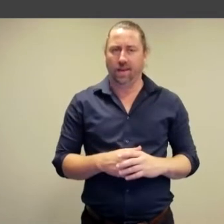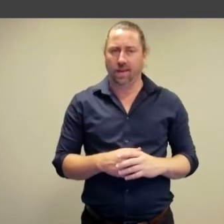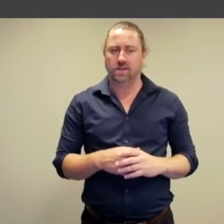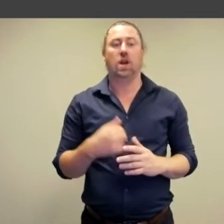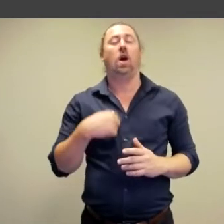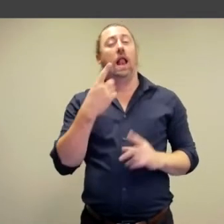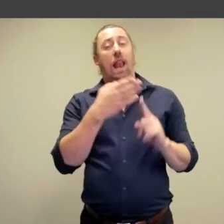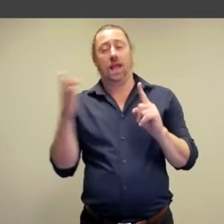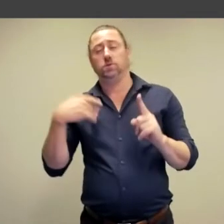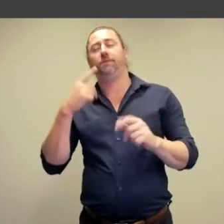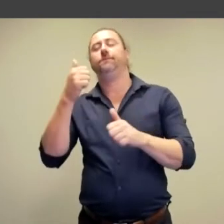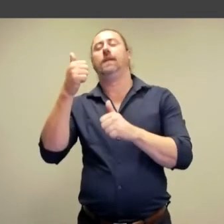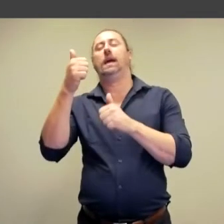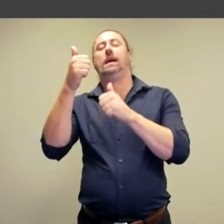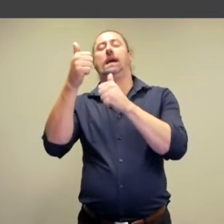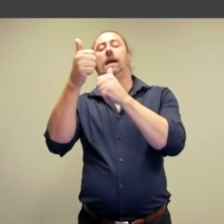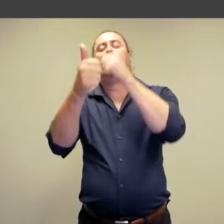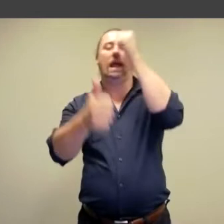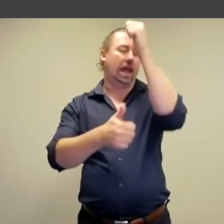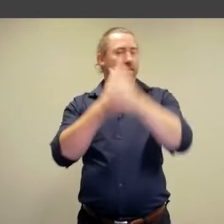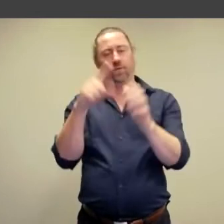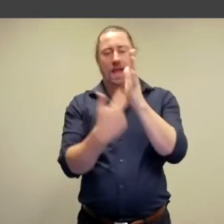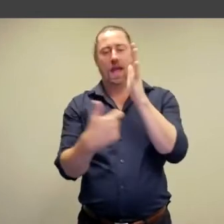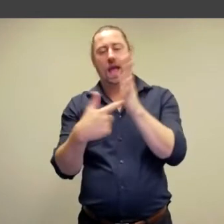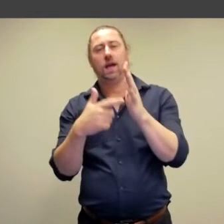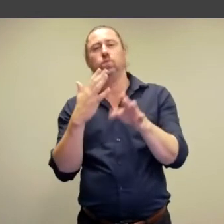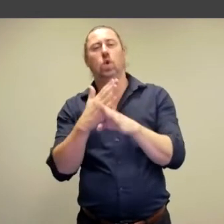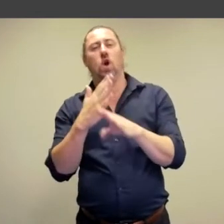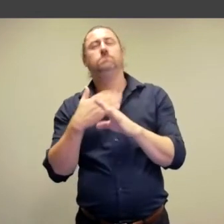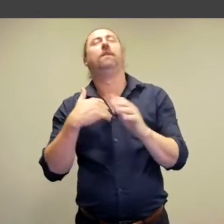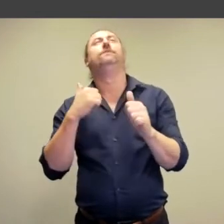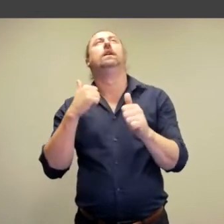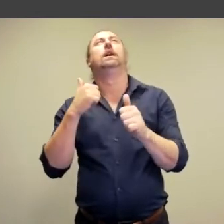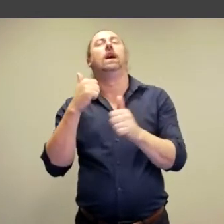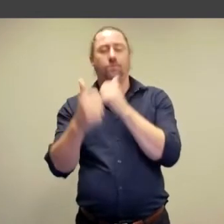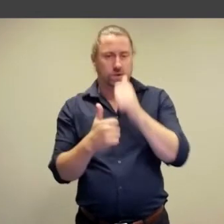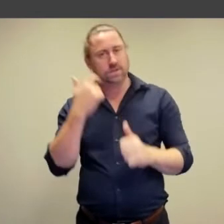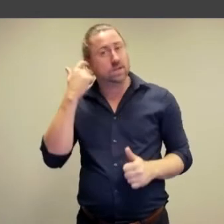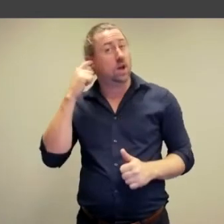favorite works of art of all time and I’m now going to do something very